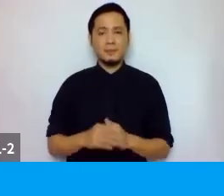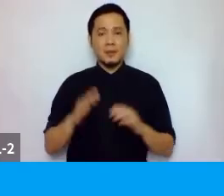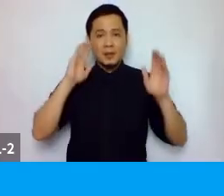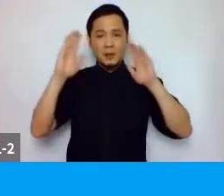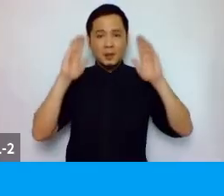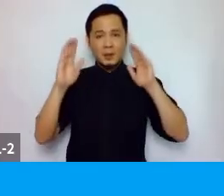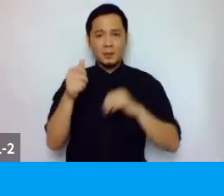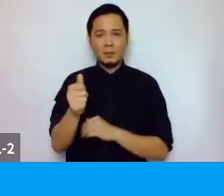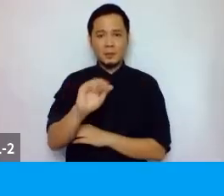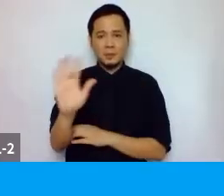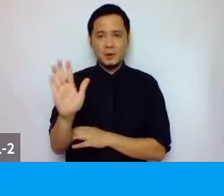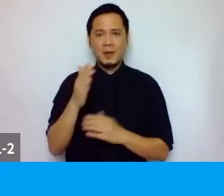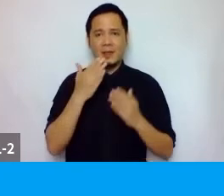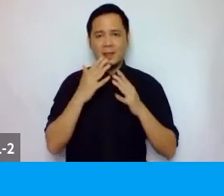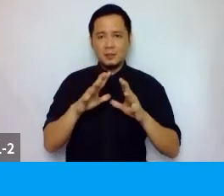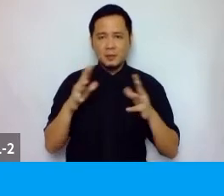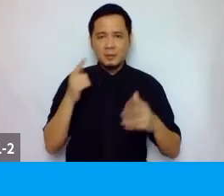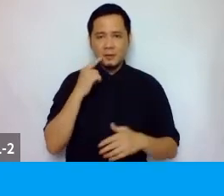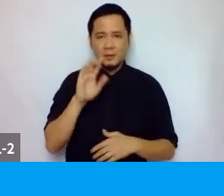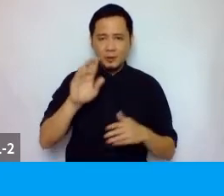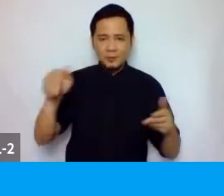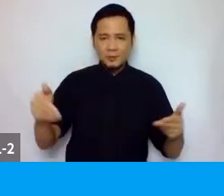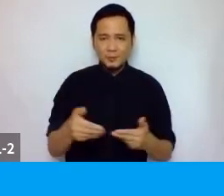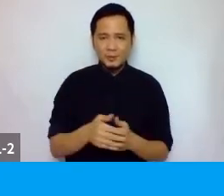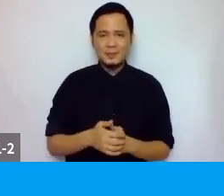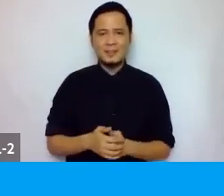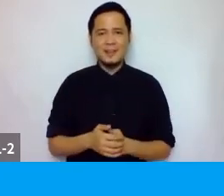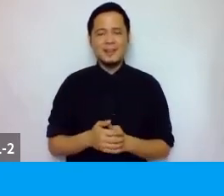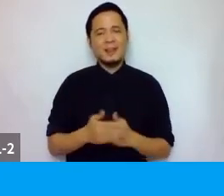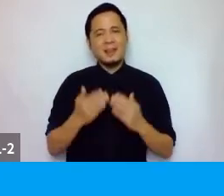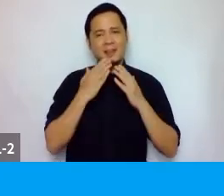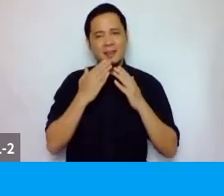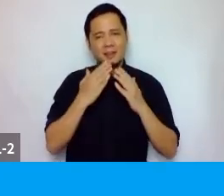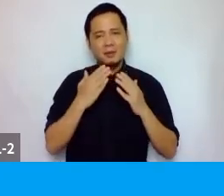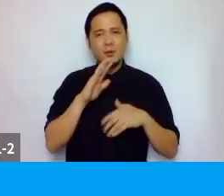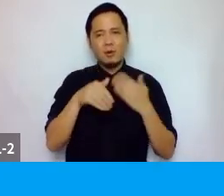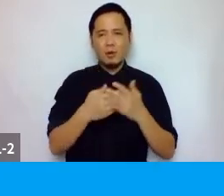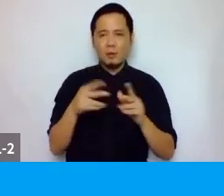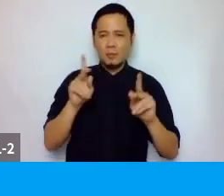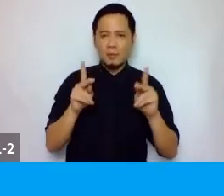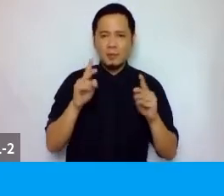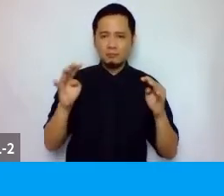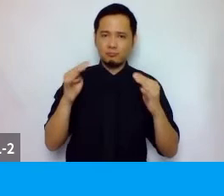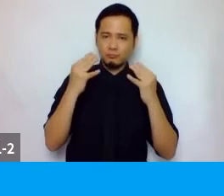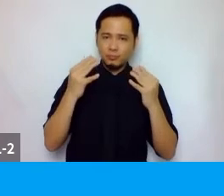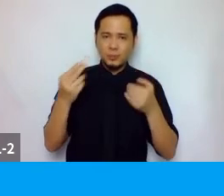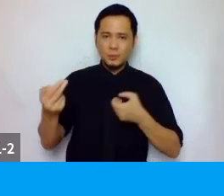Thank you so much for your introduction and thanks to our participants for attending this morning.